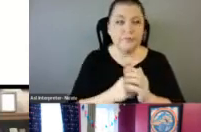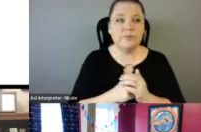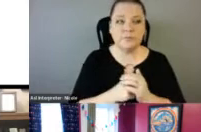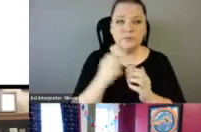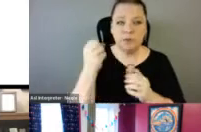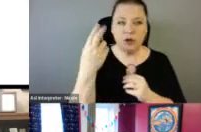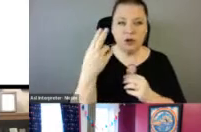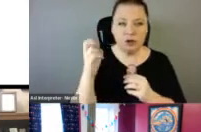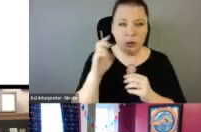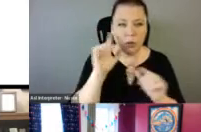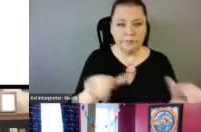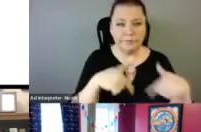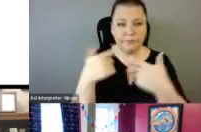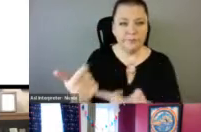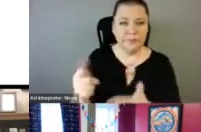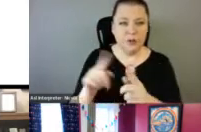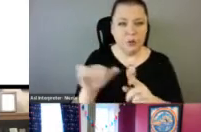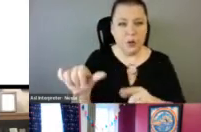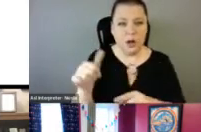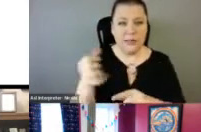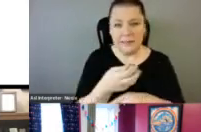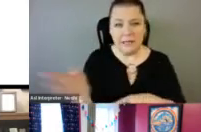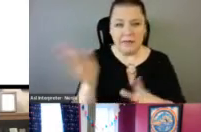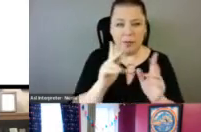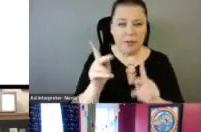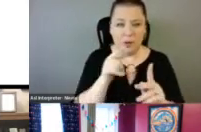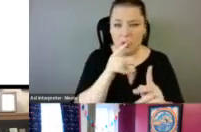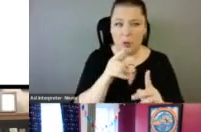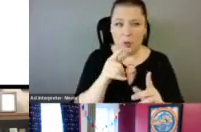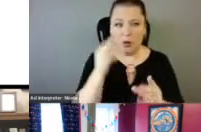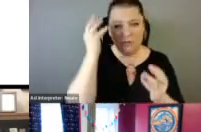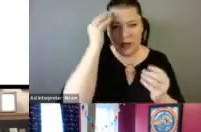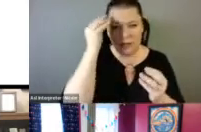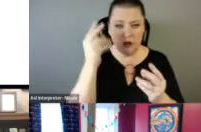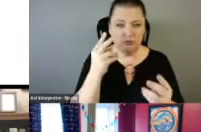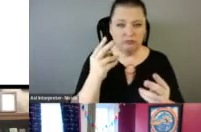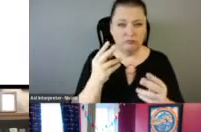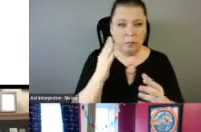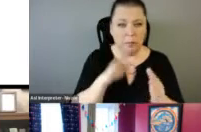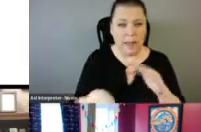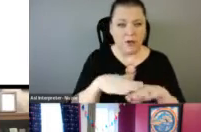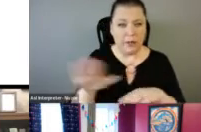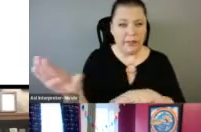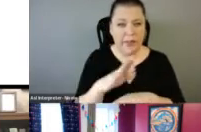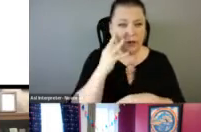going to hand it over to a panel of folks who are going to provide some reflections based on their experiences. And those